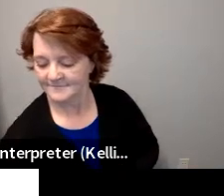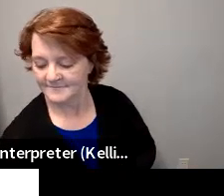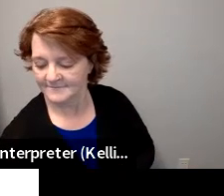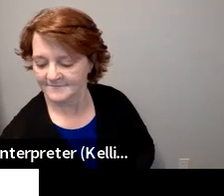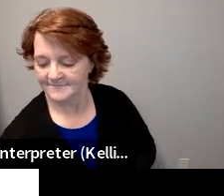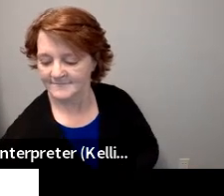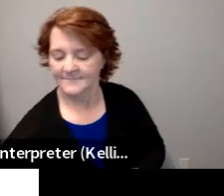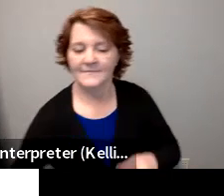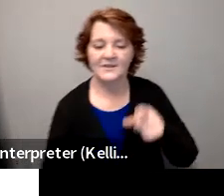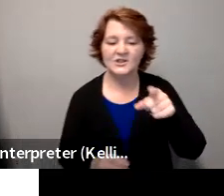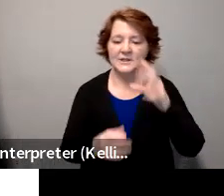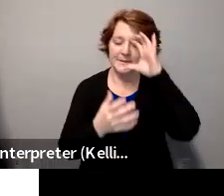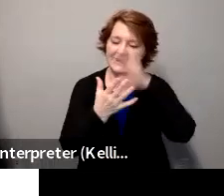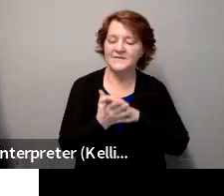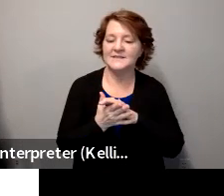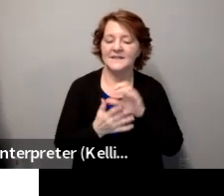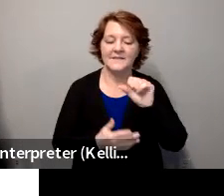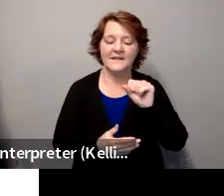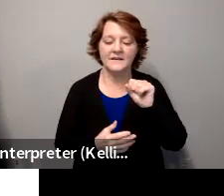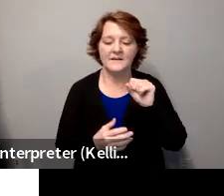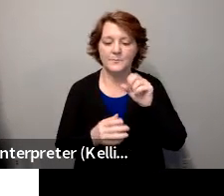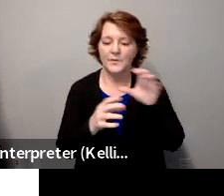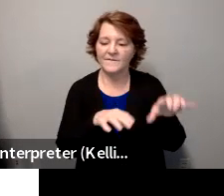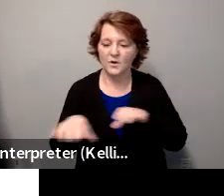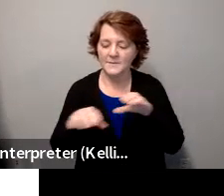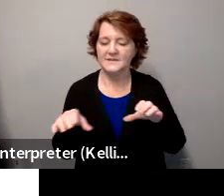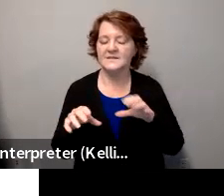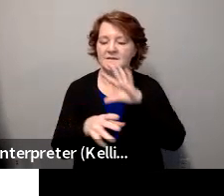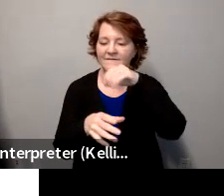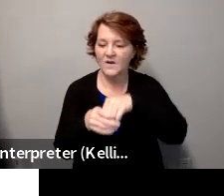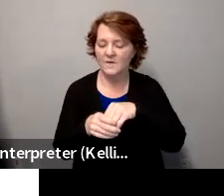learned.